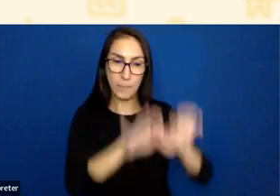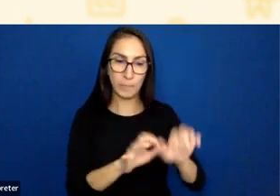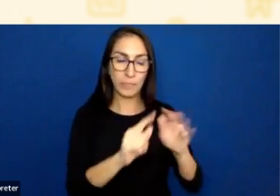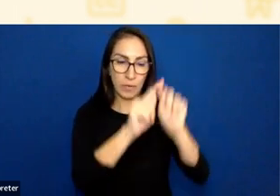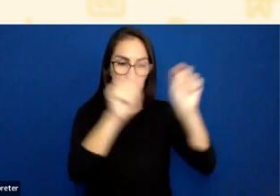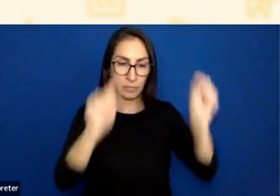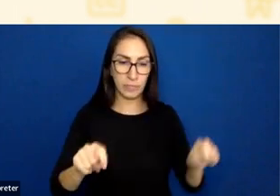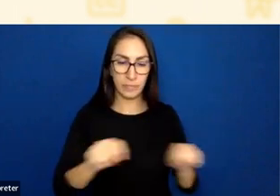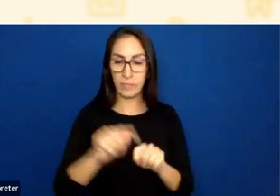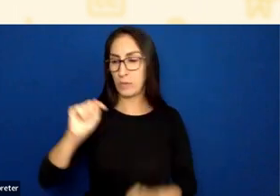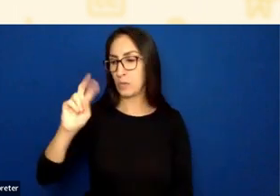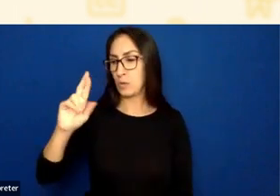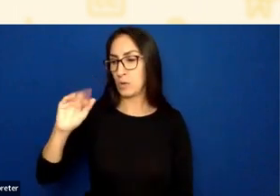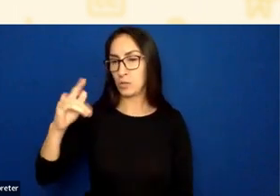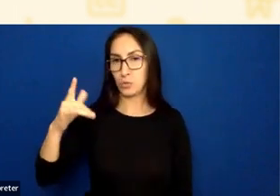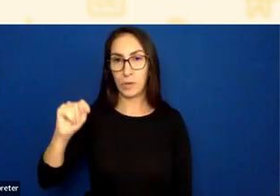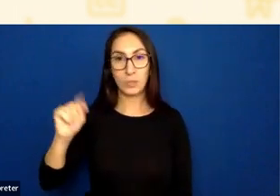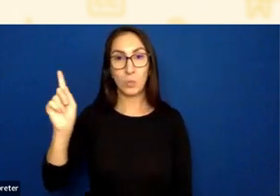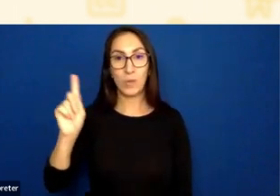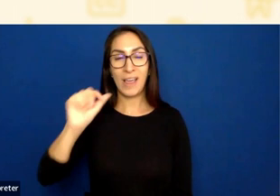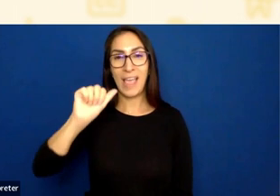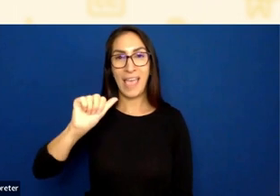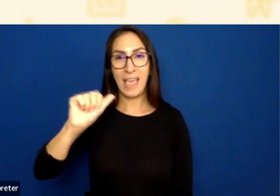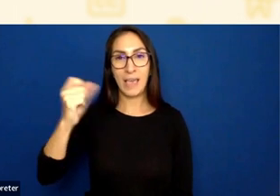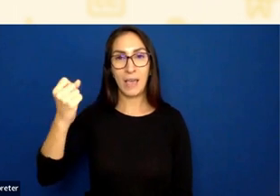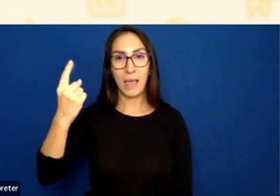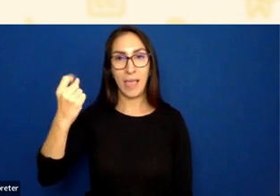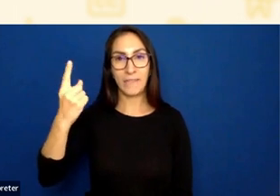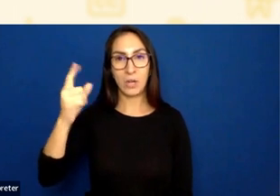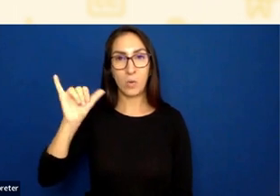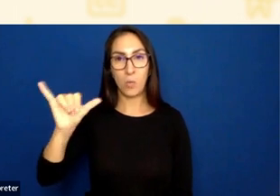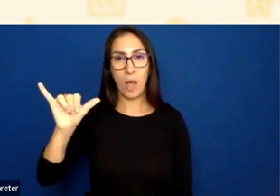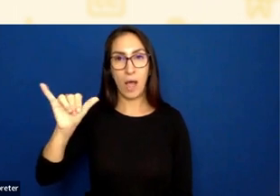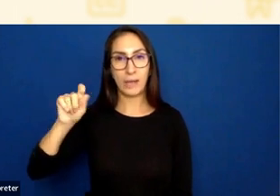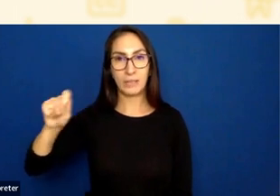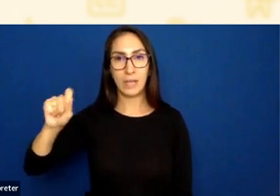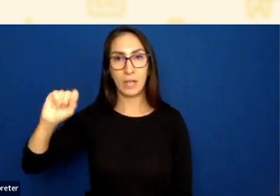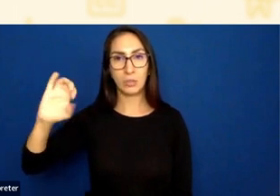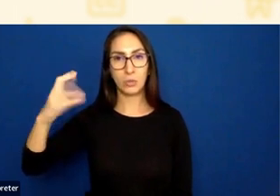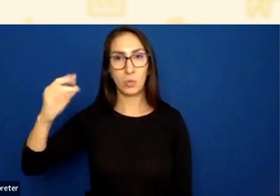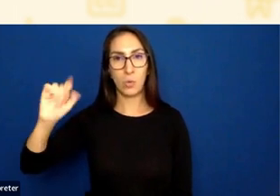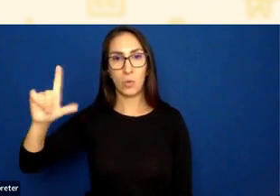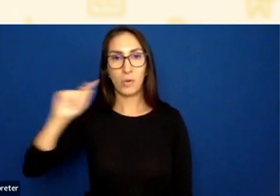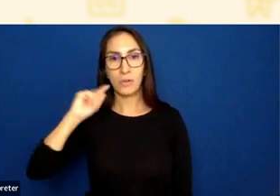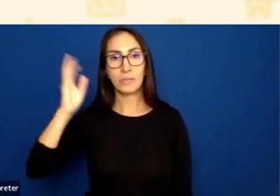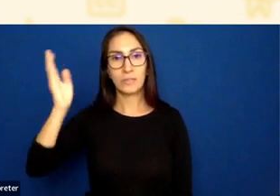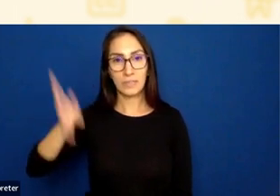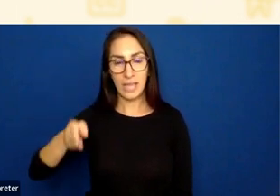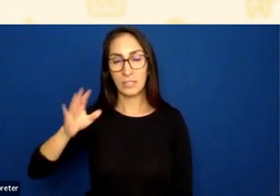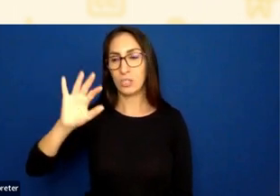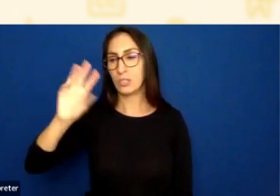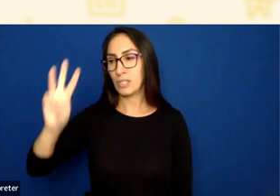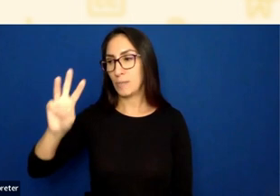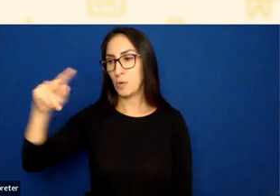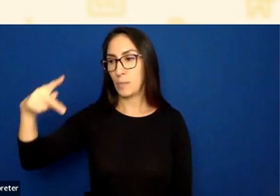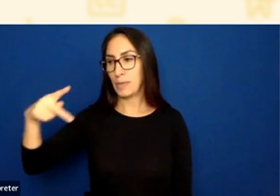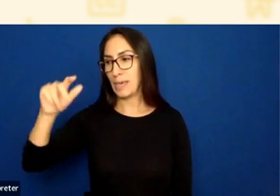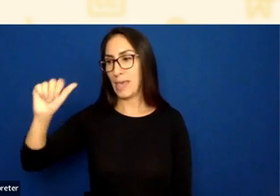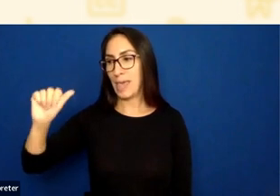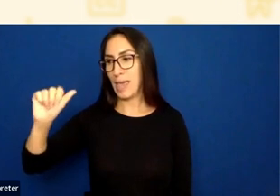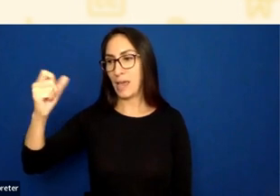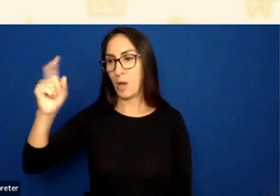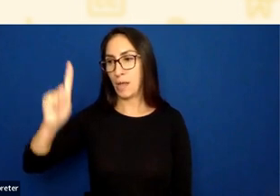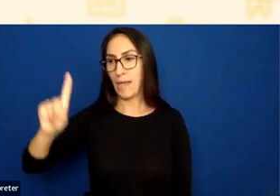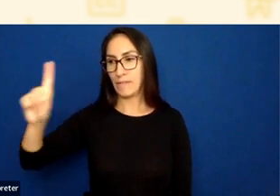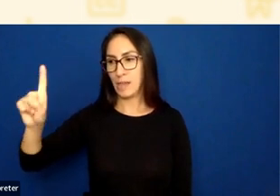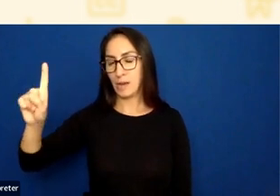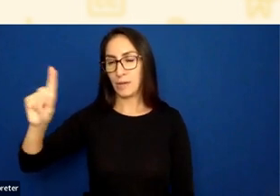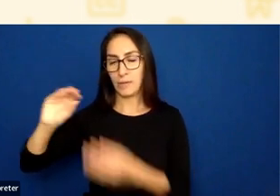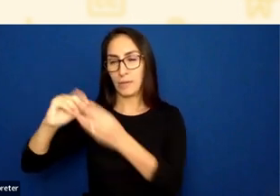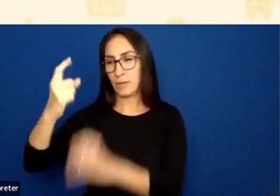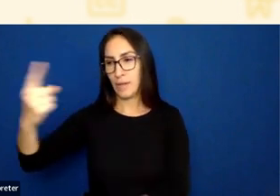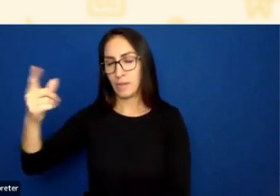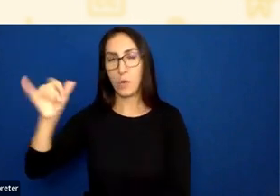at A11y.school/WPa11y/inaccessibletext.